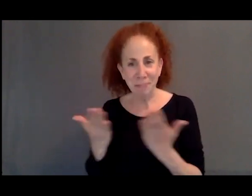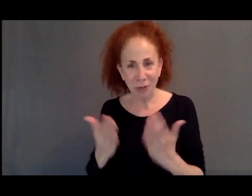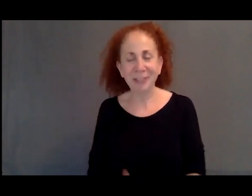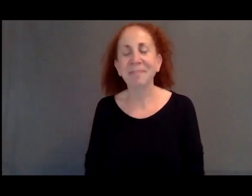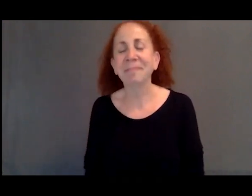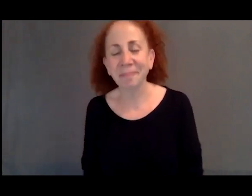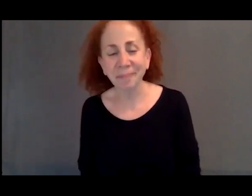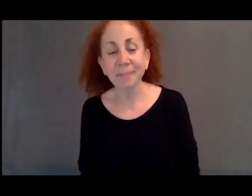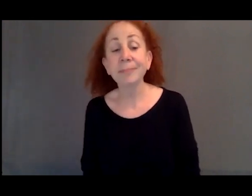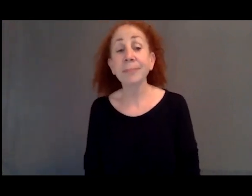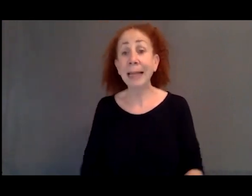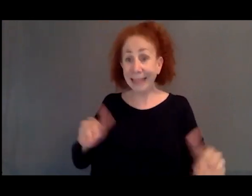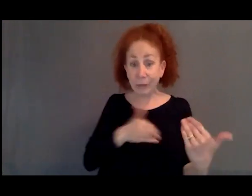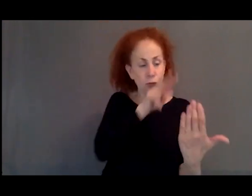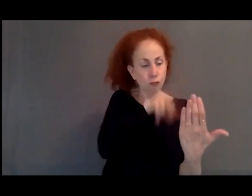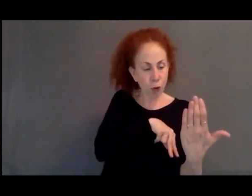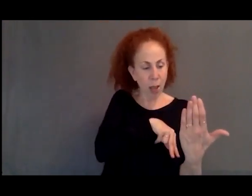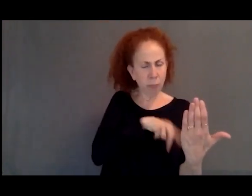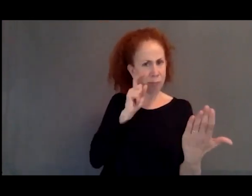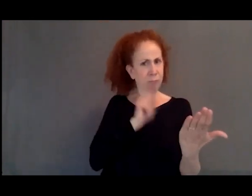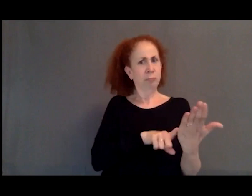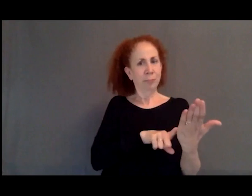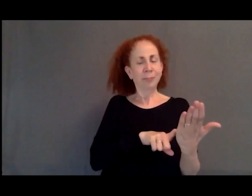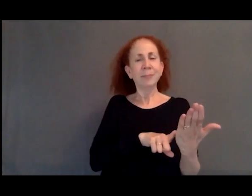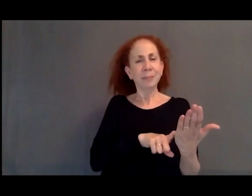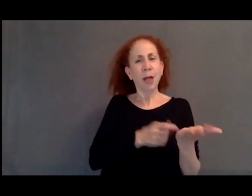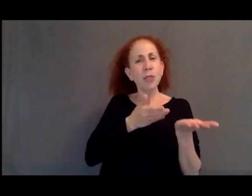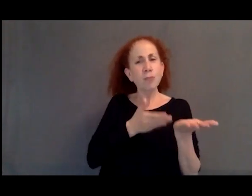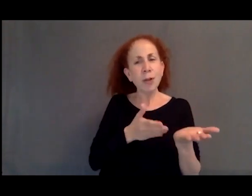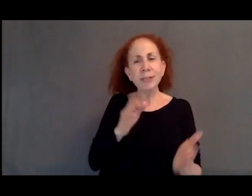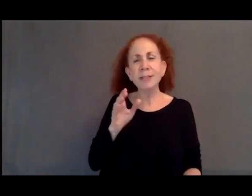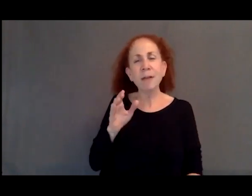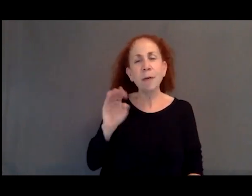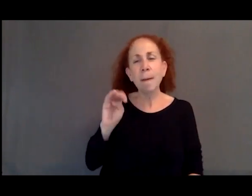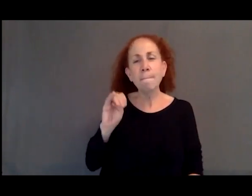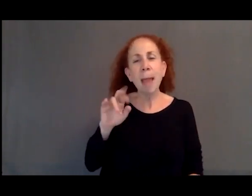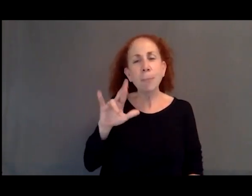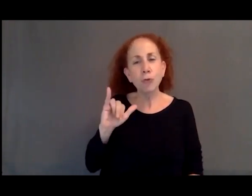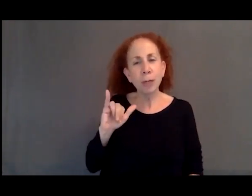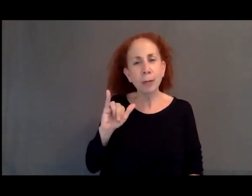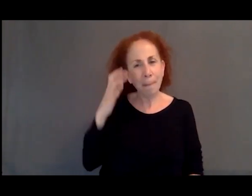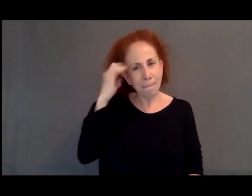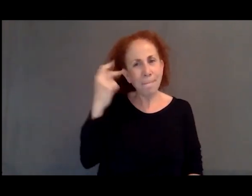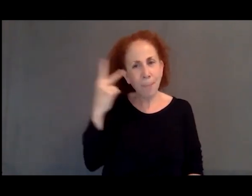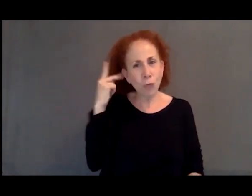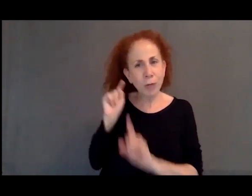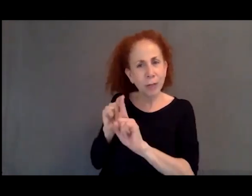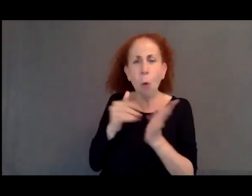And we read the introduction, and I was really struck by the presence of memory and the importance of memory. And you said multiple times how you